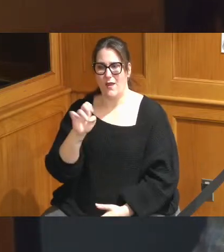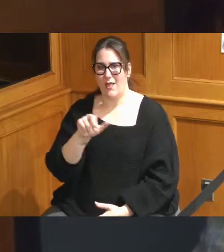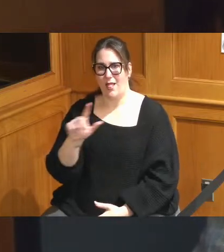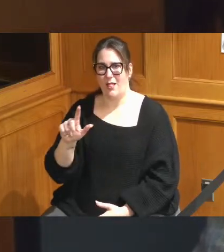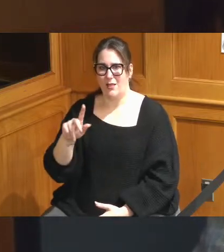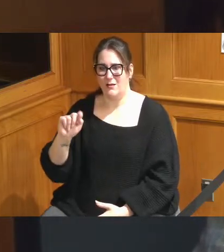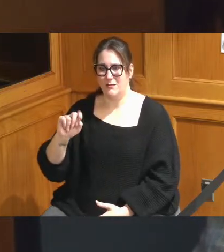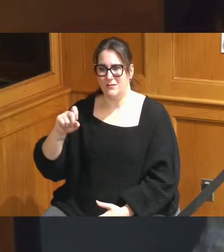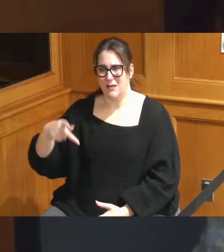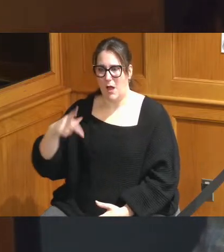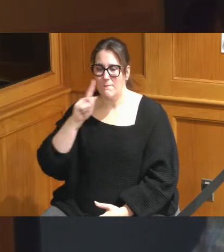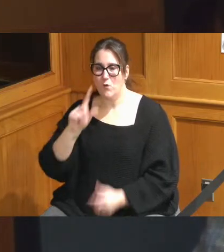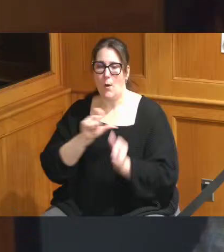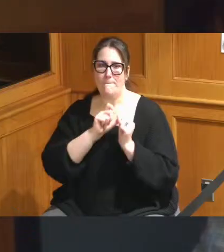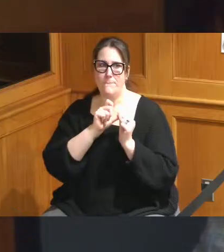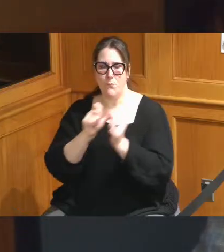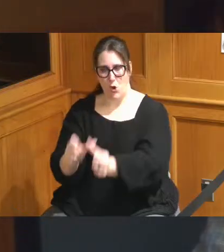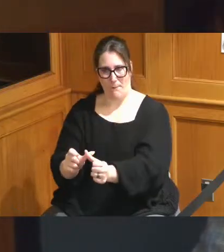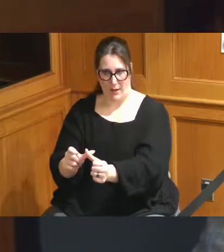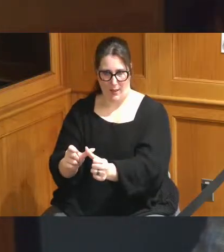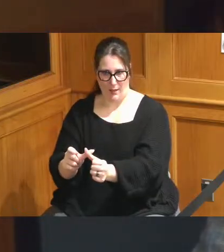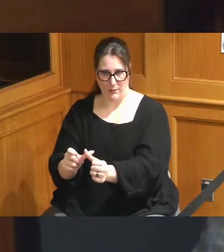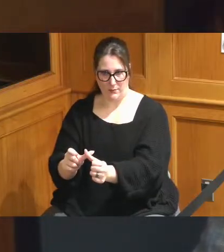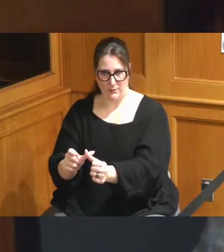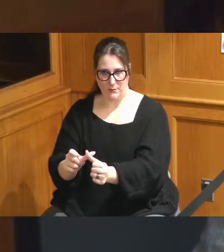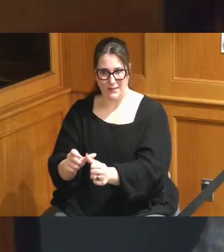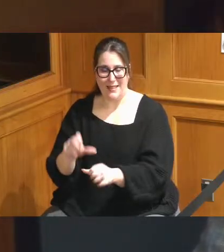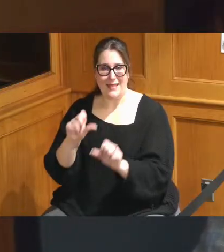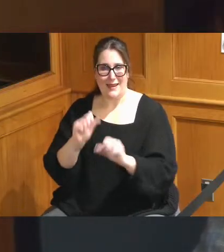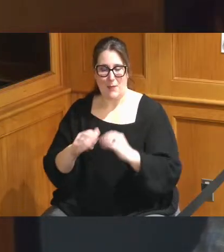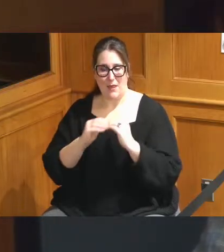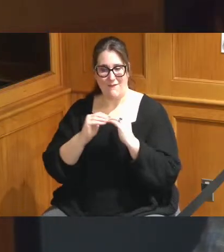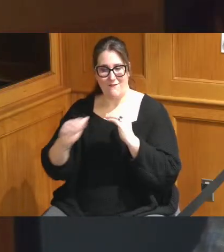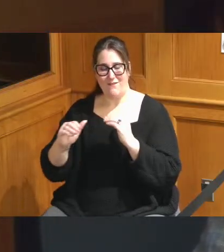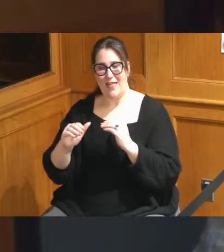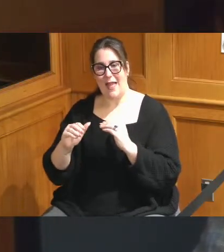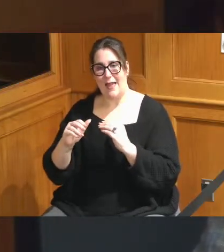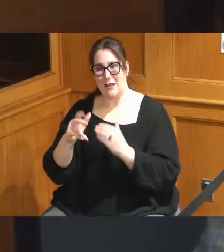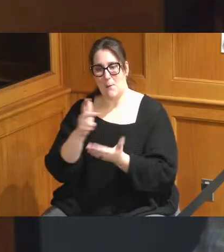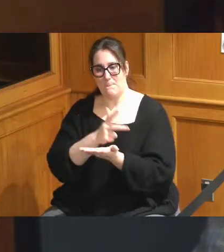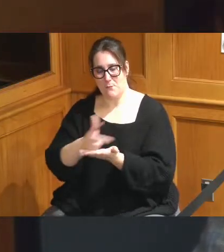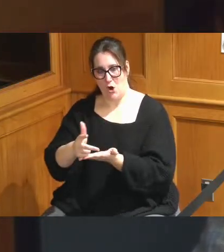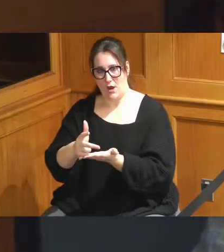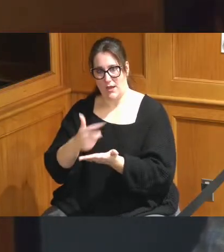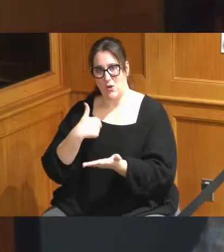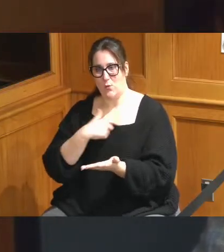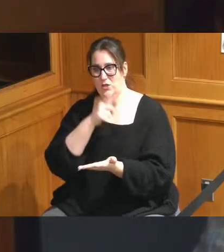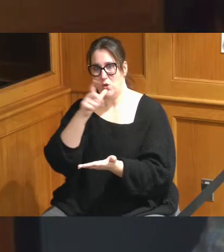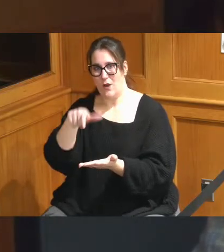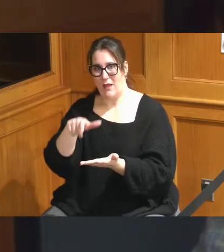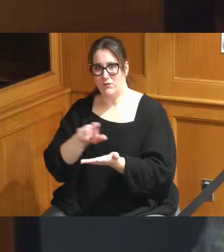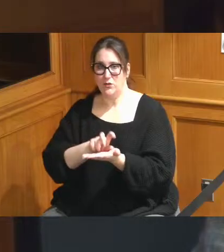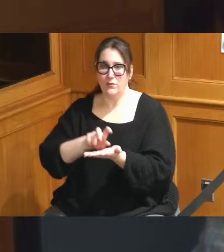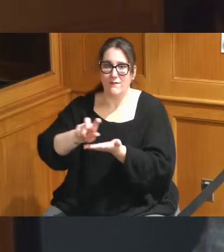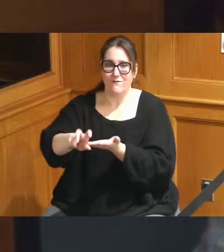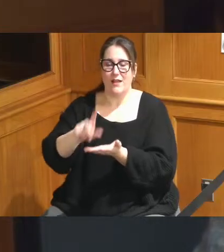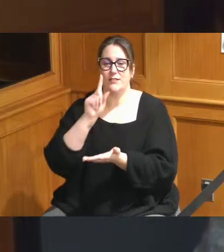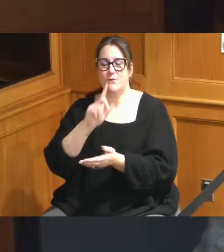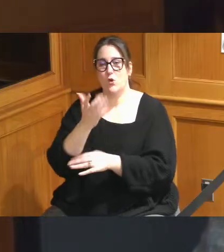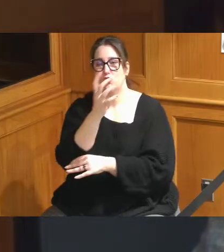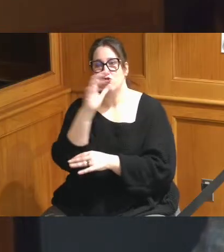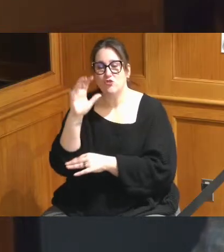a permanent basis that it can be a flat parking and we don't have to invest in trees and green.